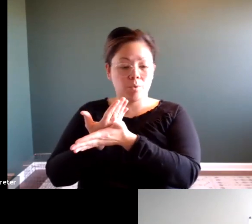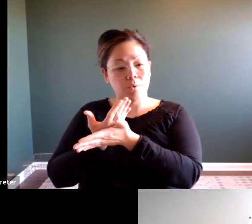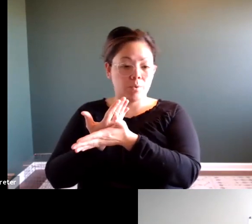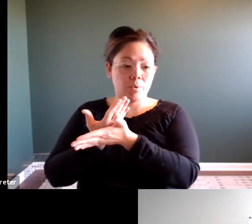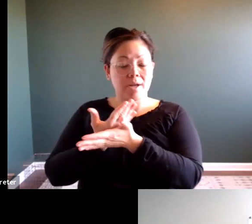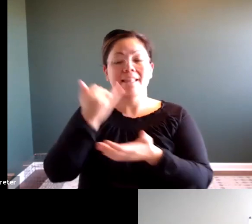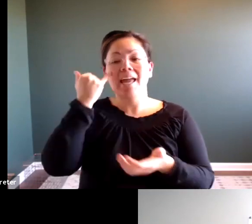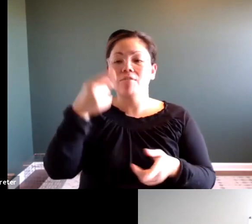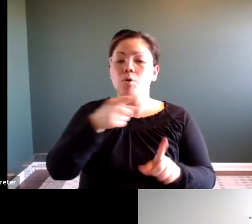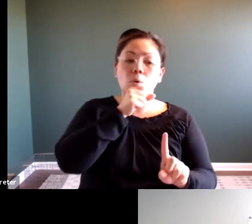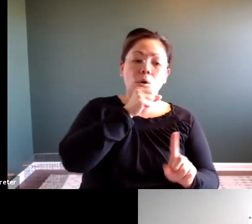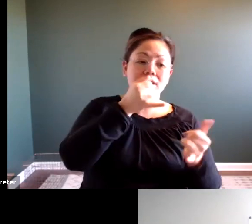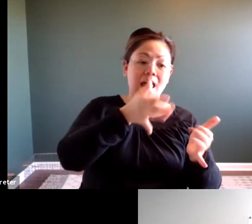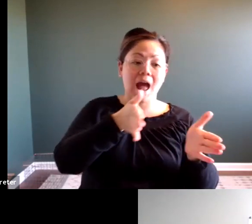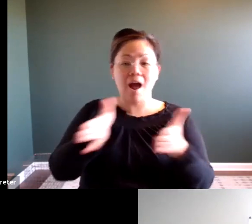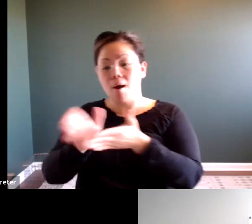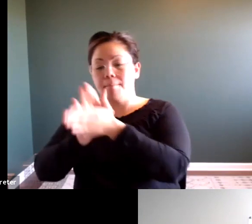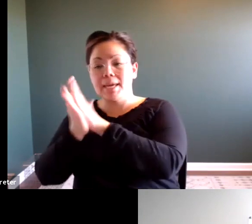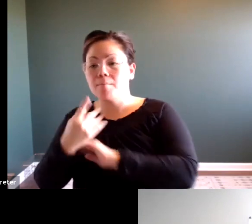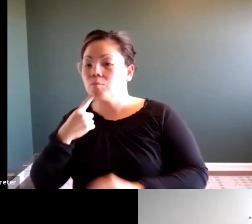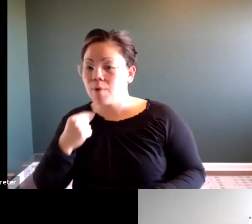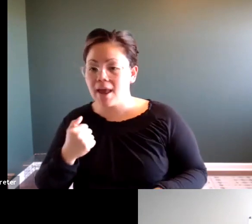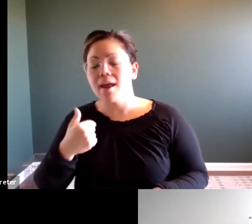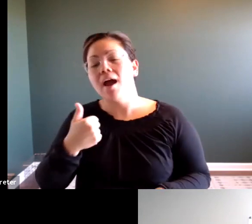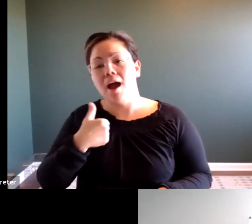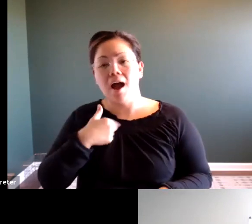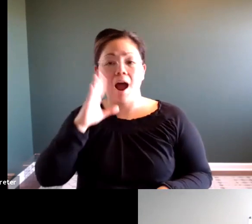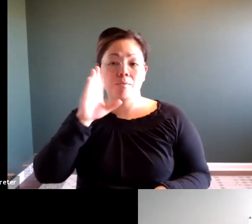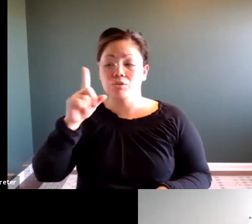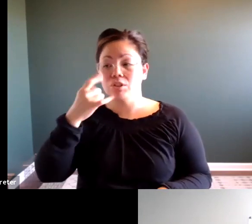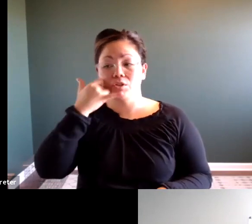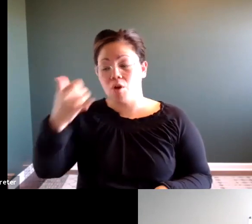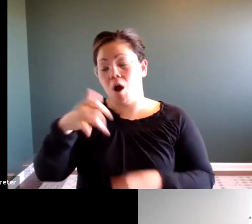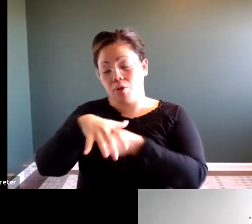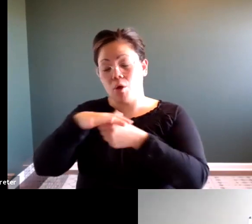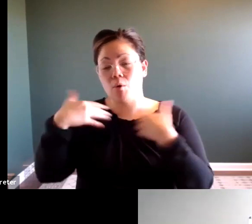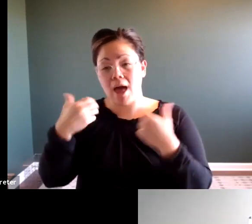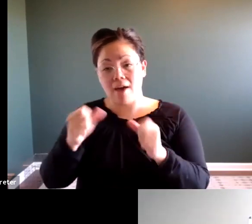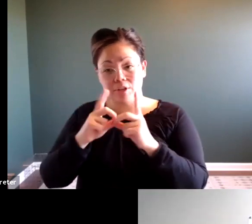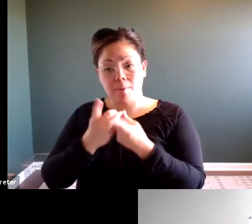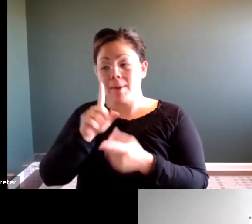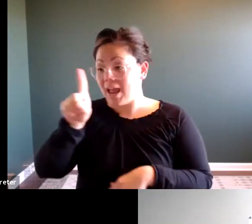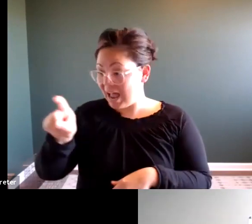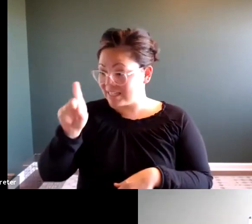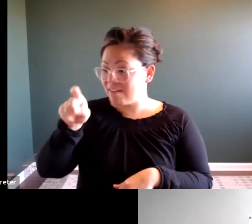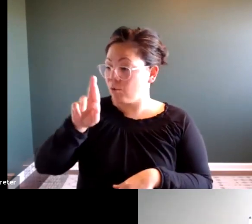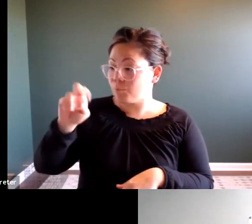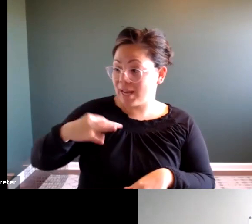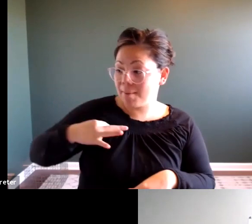so if you were orange and then you move to red, then I would just call the local health department and say, do you need me to reapply? Or is there any changes that you need to make